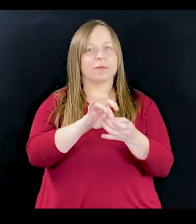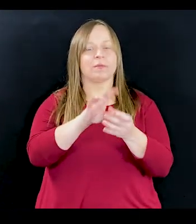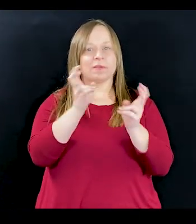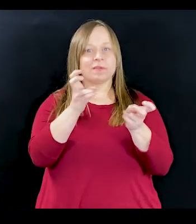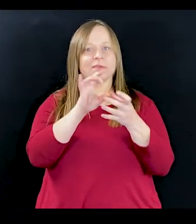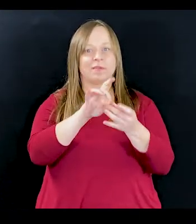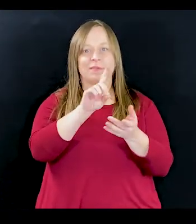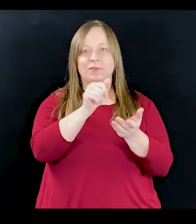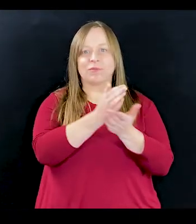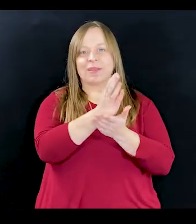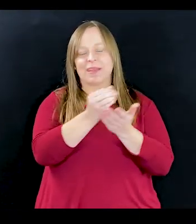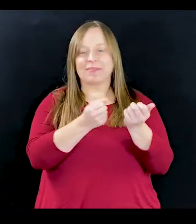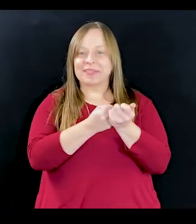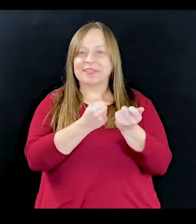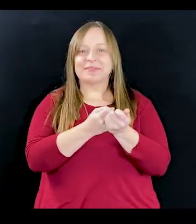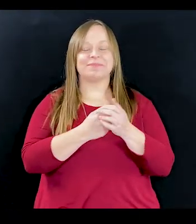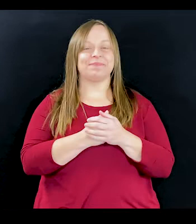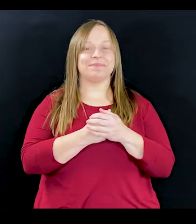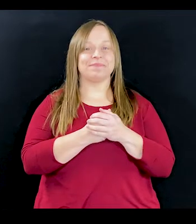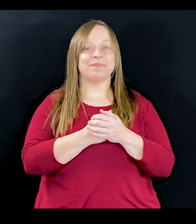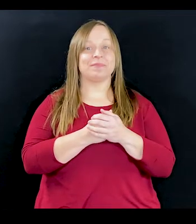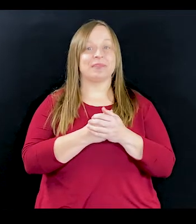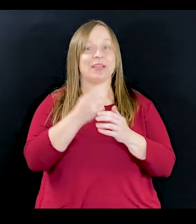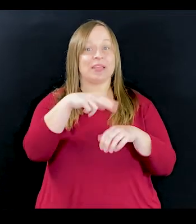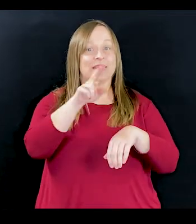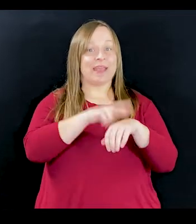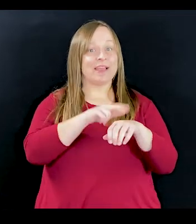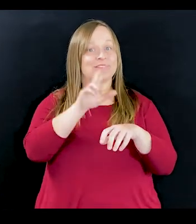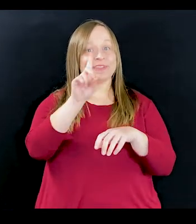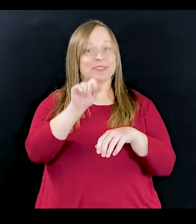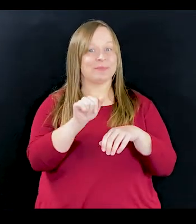topics regarding disability rights and advocacy. It's National Disability